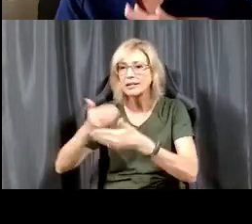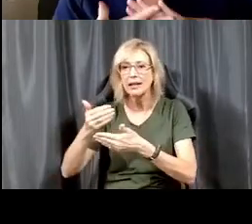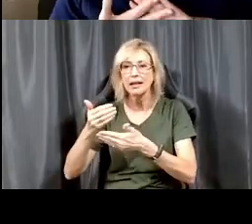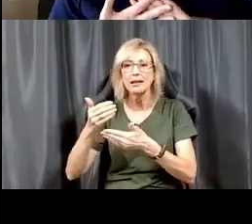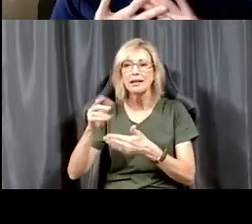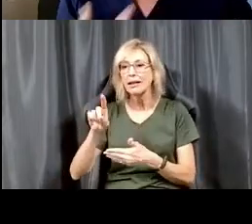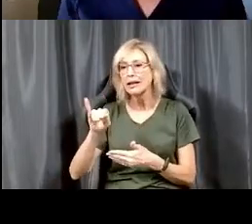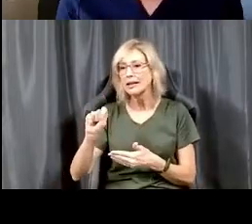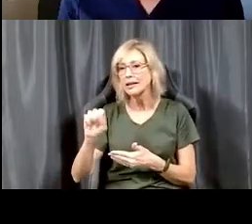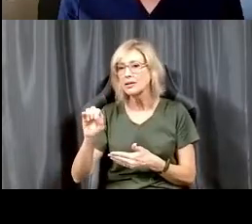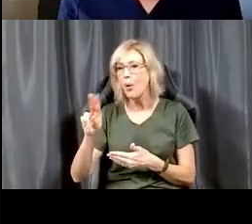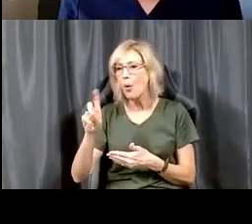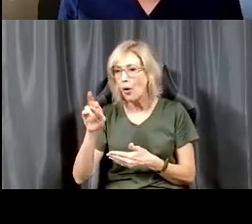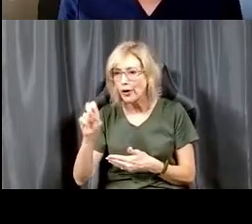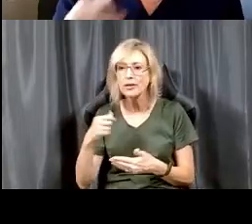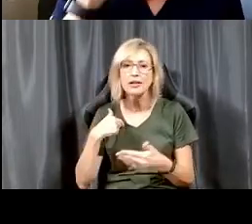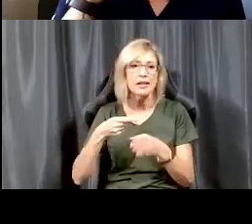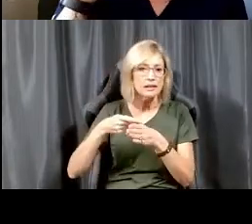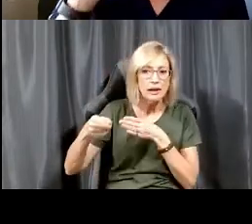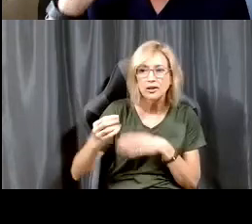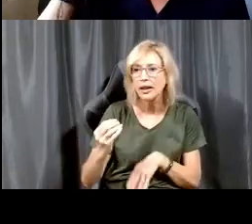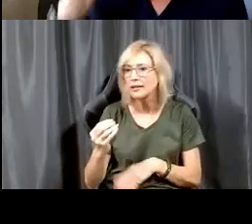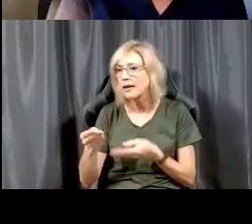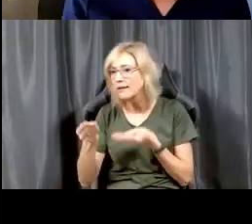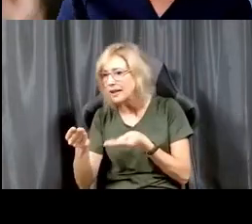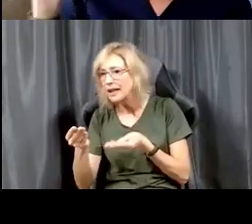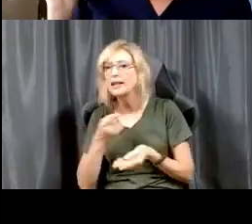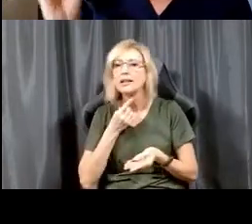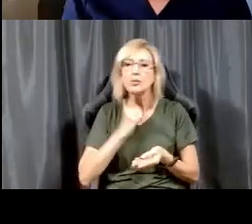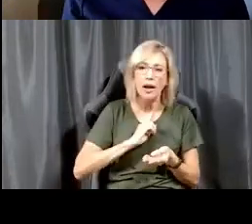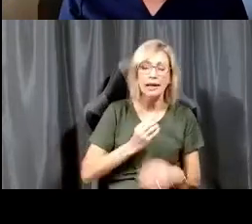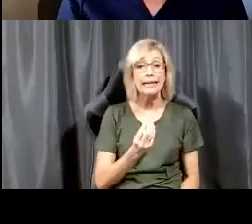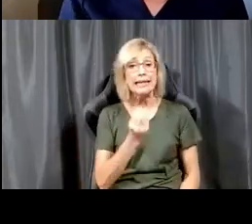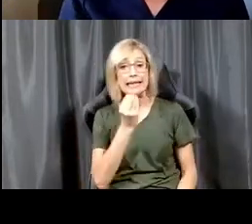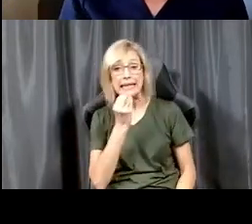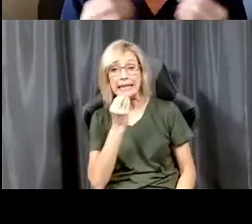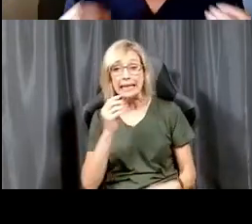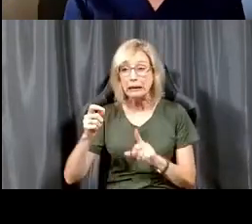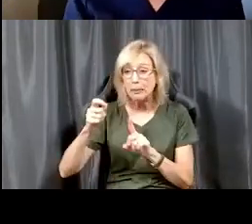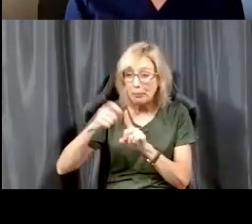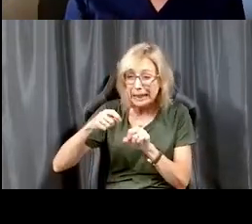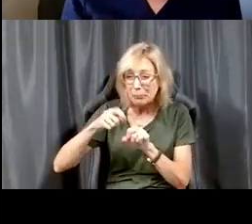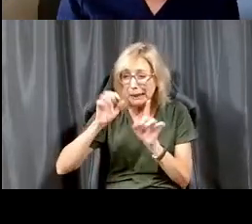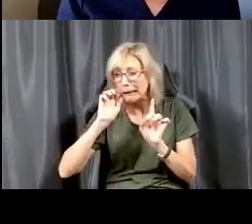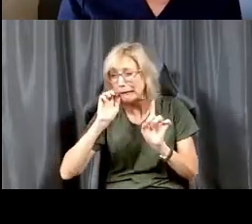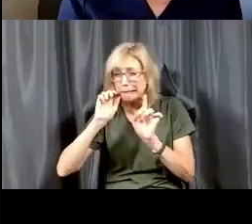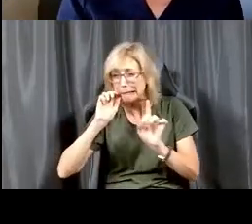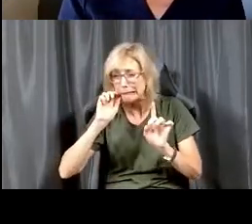somebody who specializes in feeding and swallowing, eating , punishingy eating, disordered eating is probably